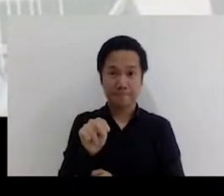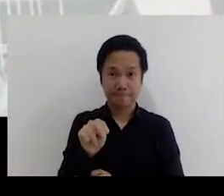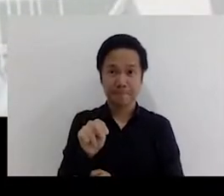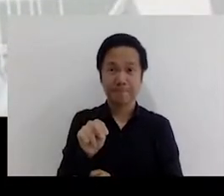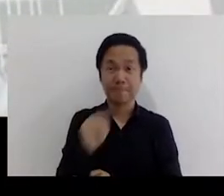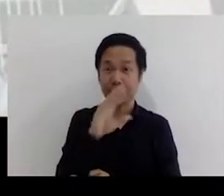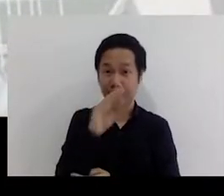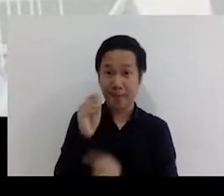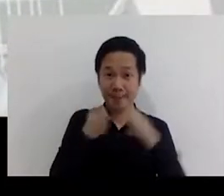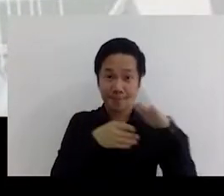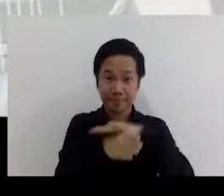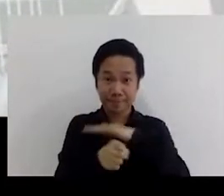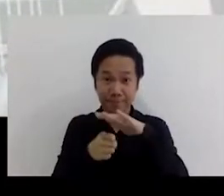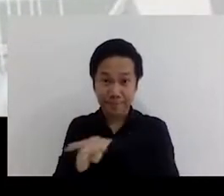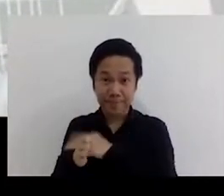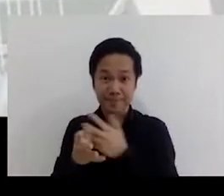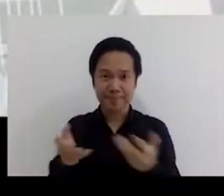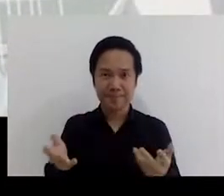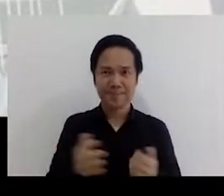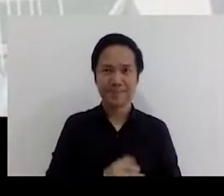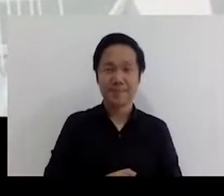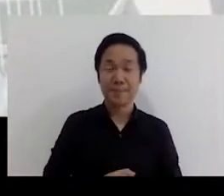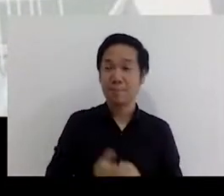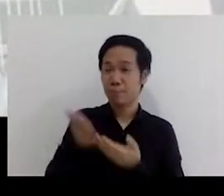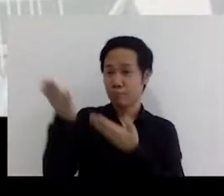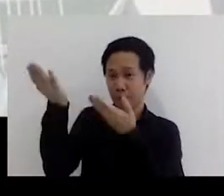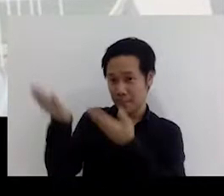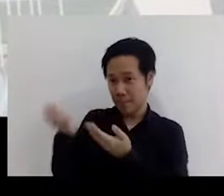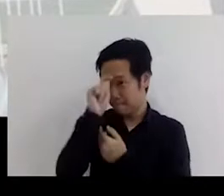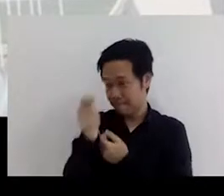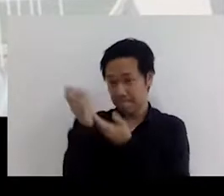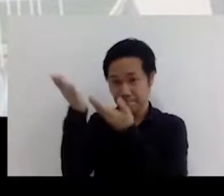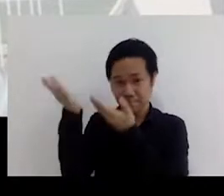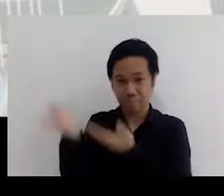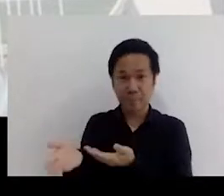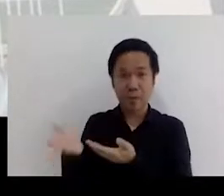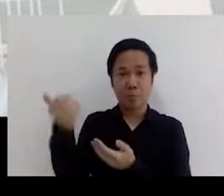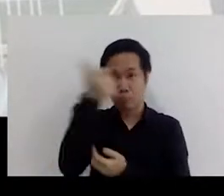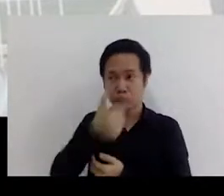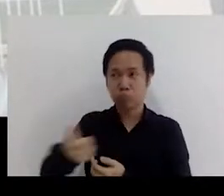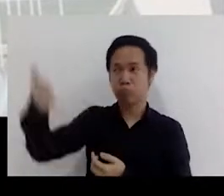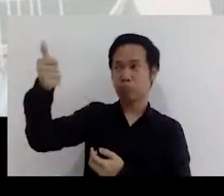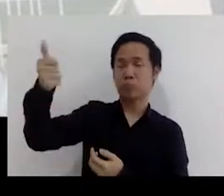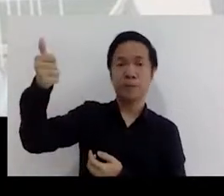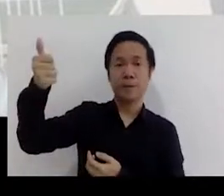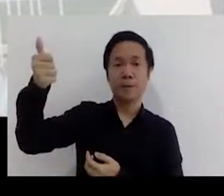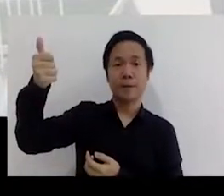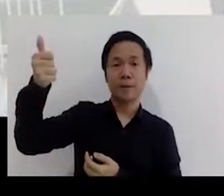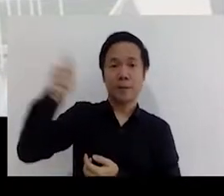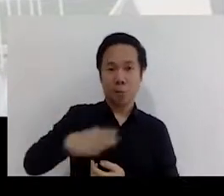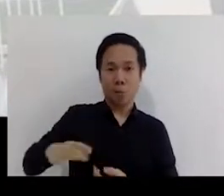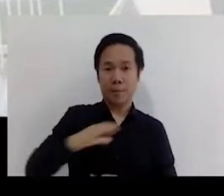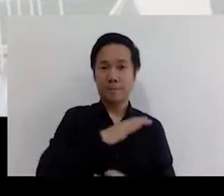and Ms. Cisternas was chairperson of the Committee on the Rights of Persons with Disabilities of the United Nations.